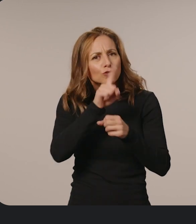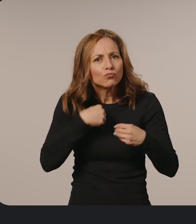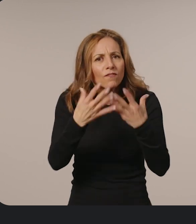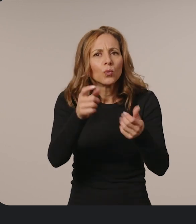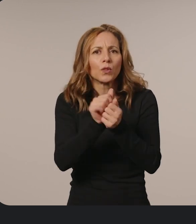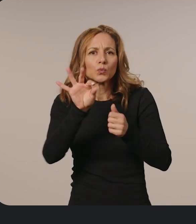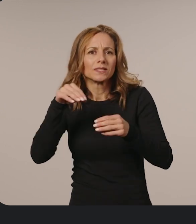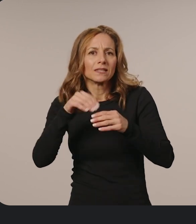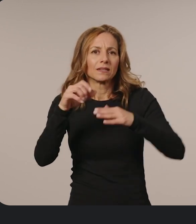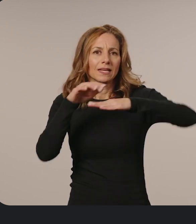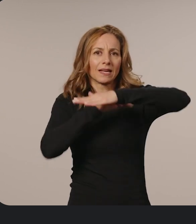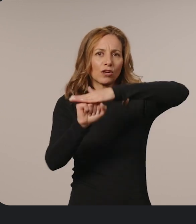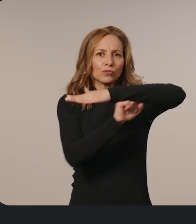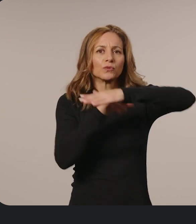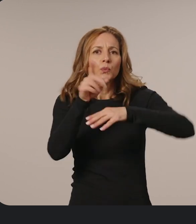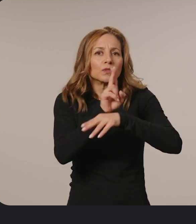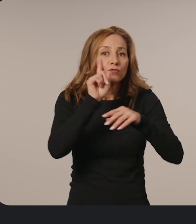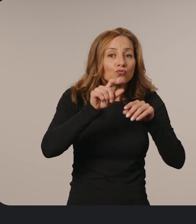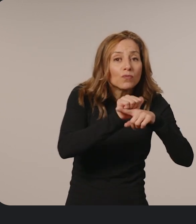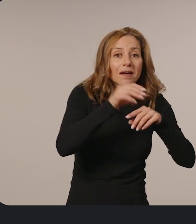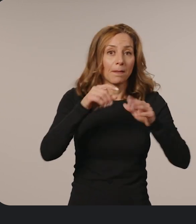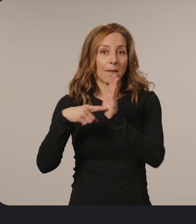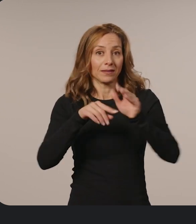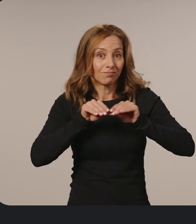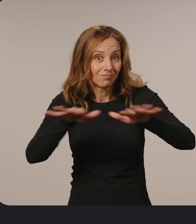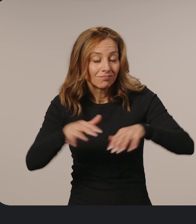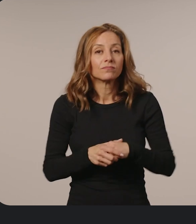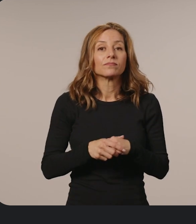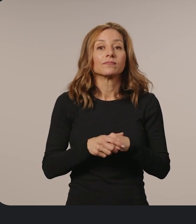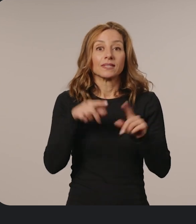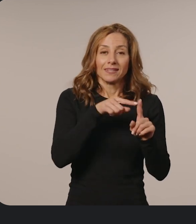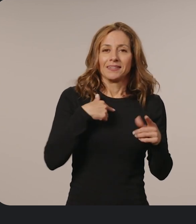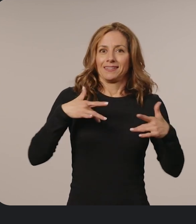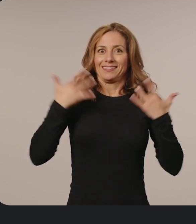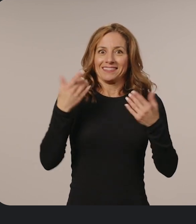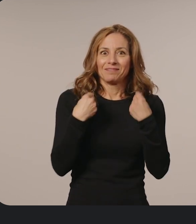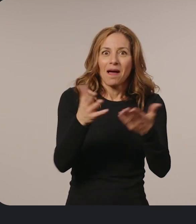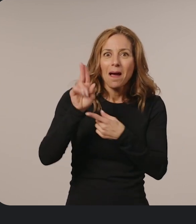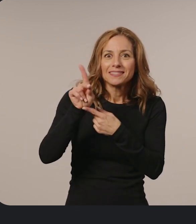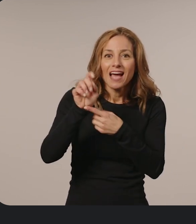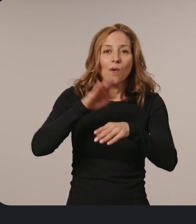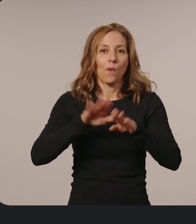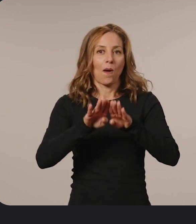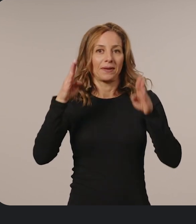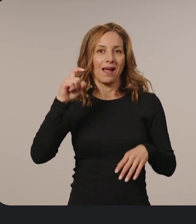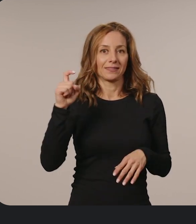you use for training and model deployment. And to that end, we are delighted to give an update on OpenXLA.